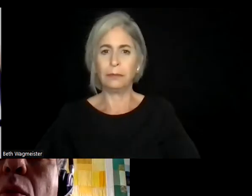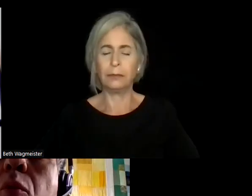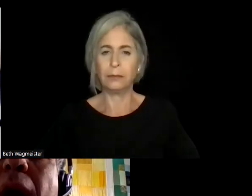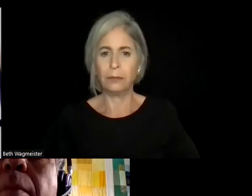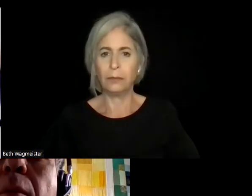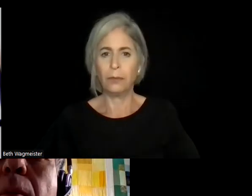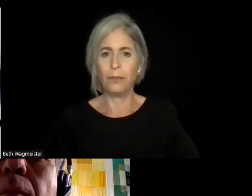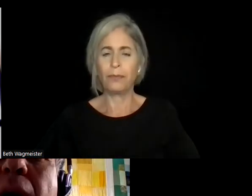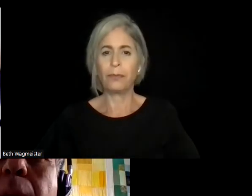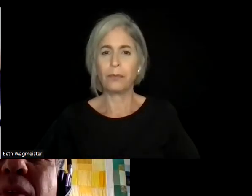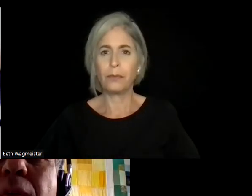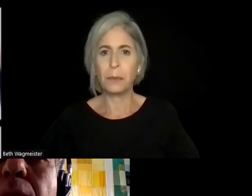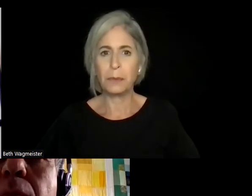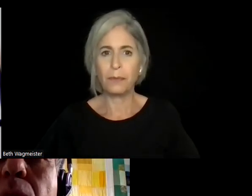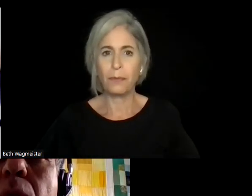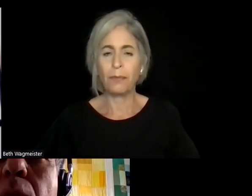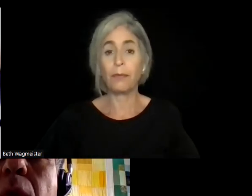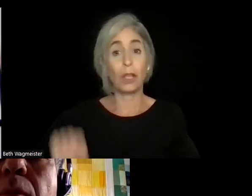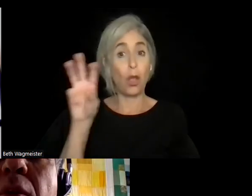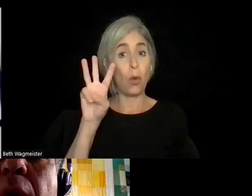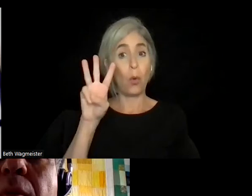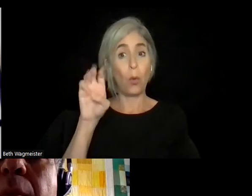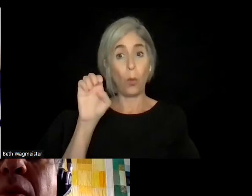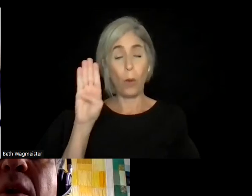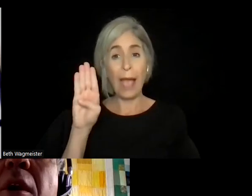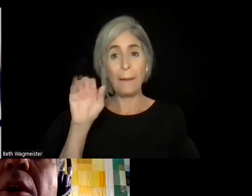I take a straightforward example for a moment,